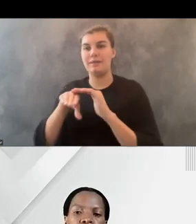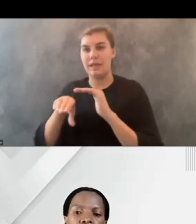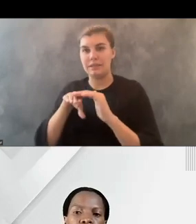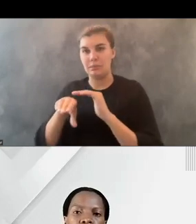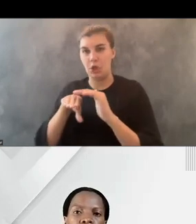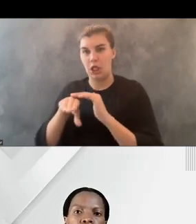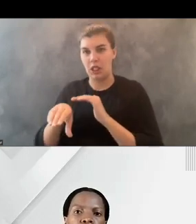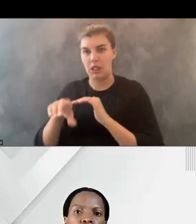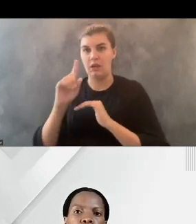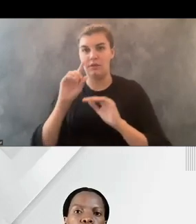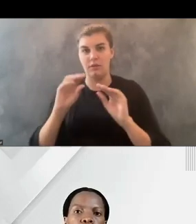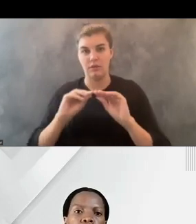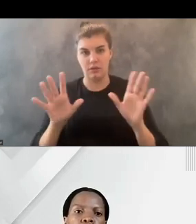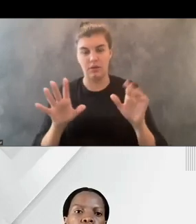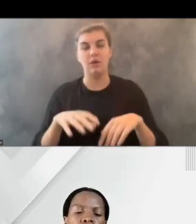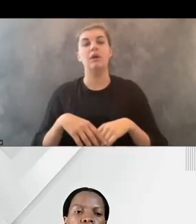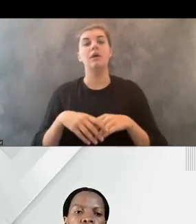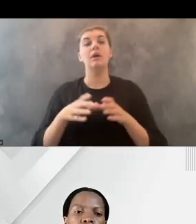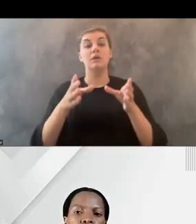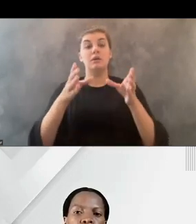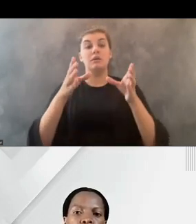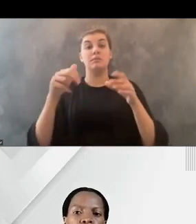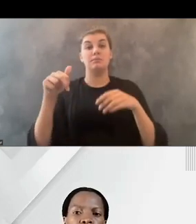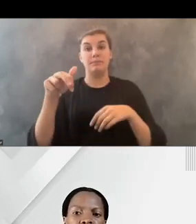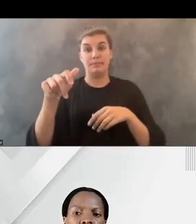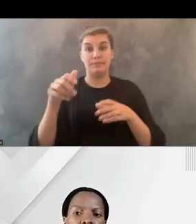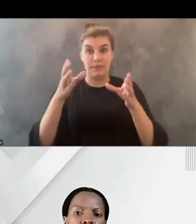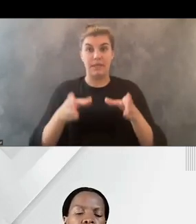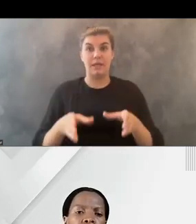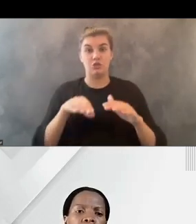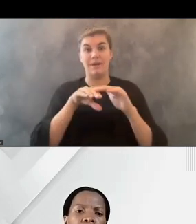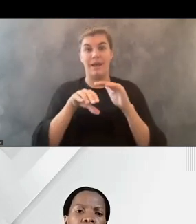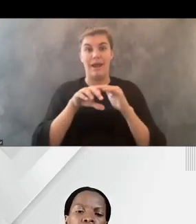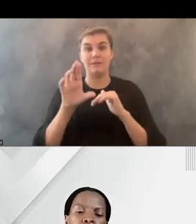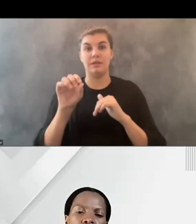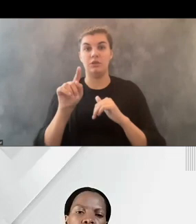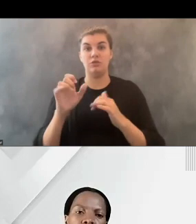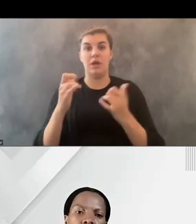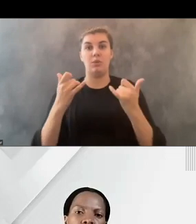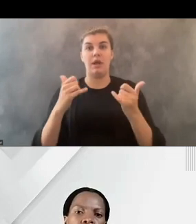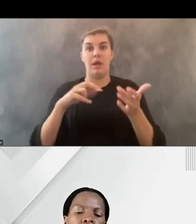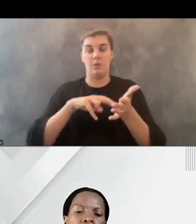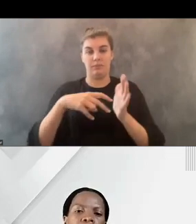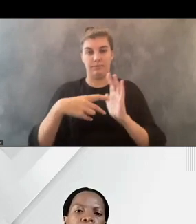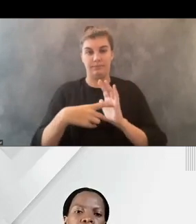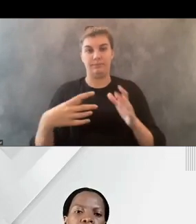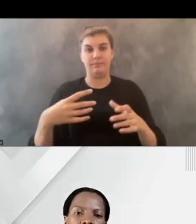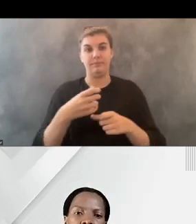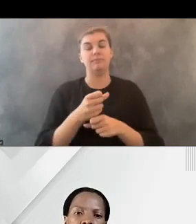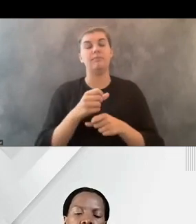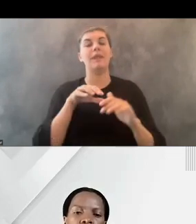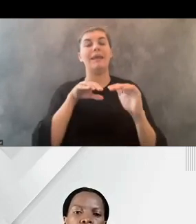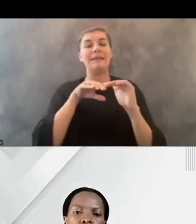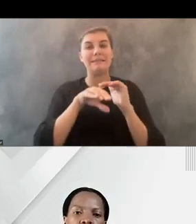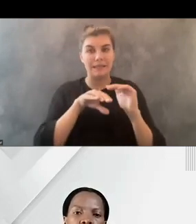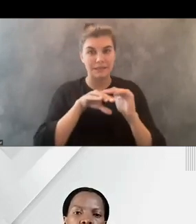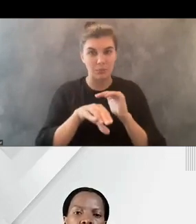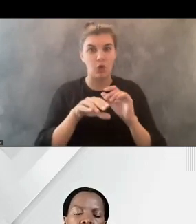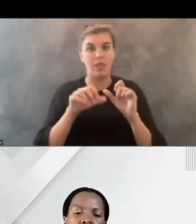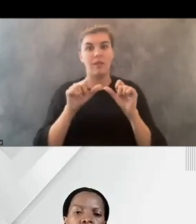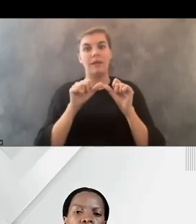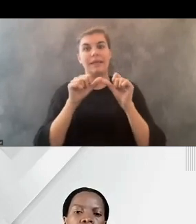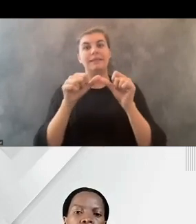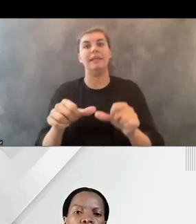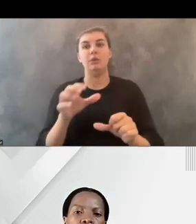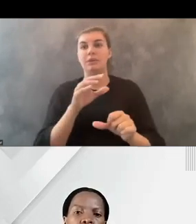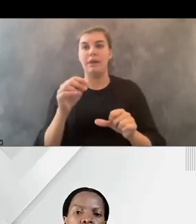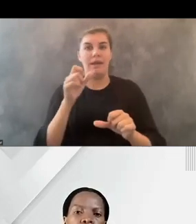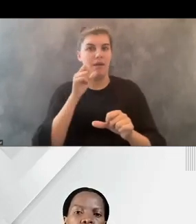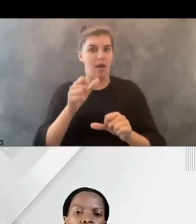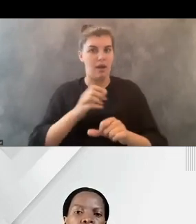clarity. So pedestrian access route is now defined as an accessible, continuous, and unobstructed path